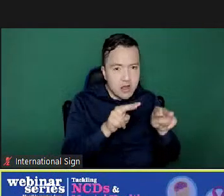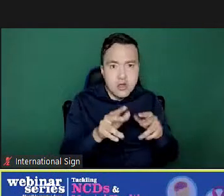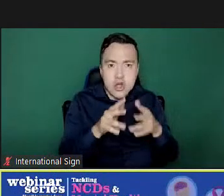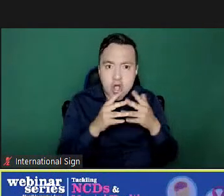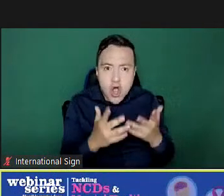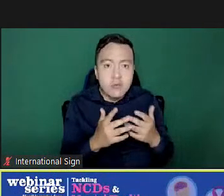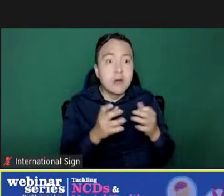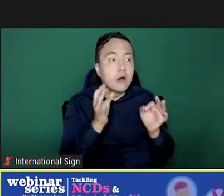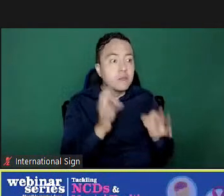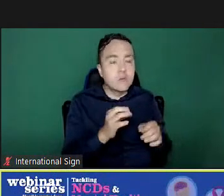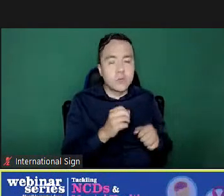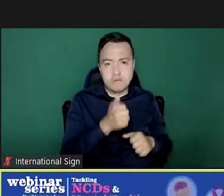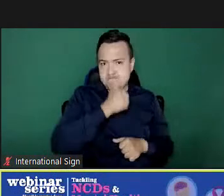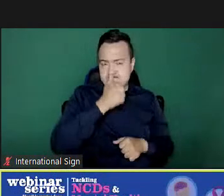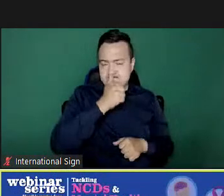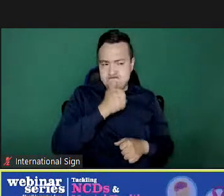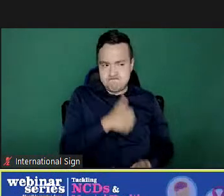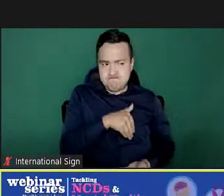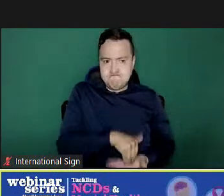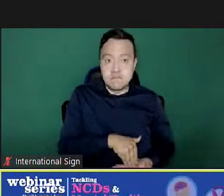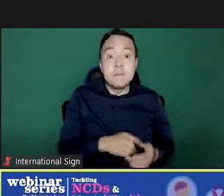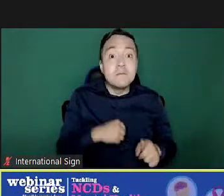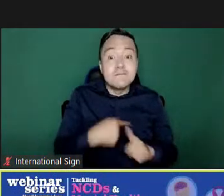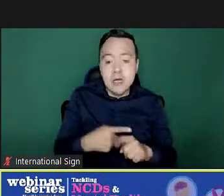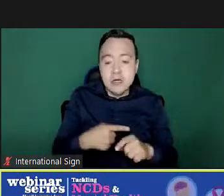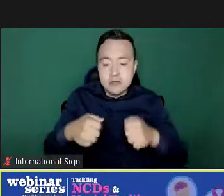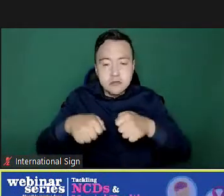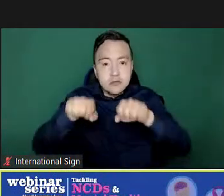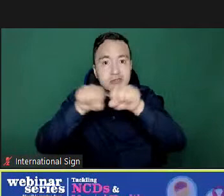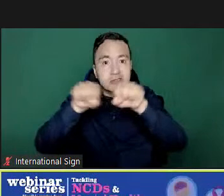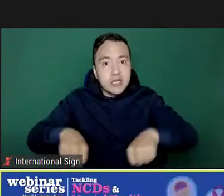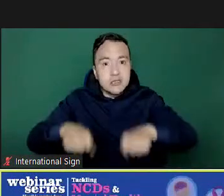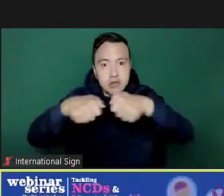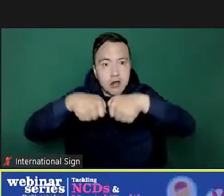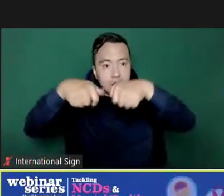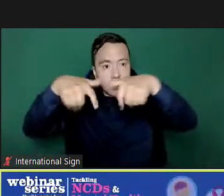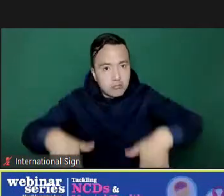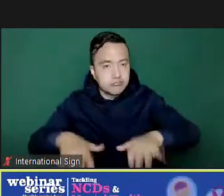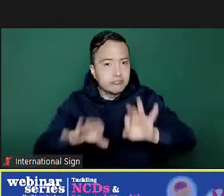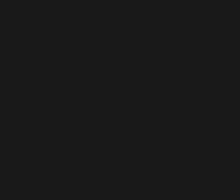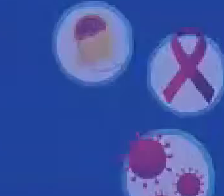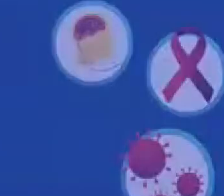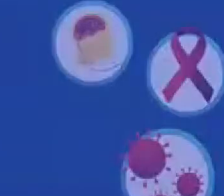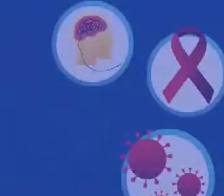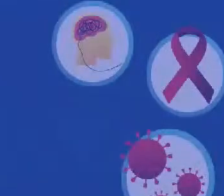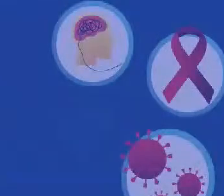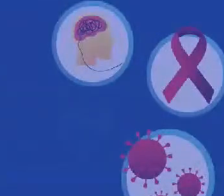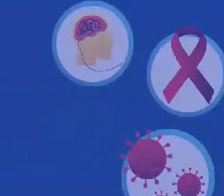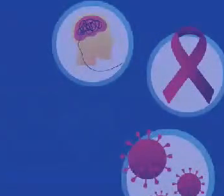Thank you very much for your attention.